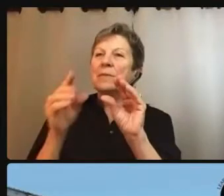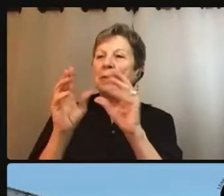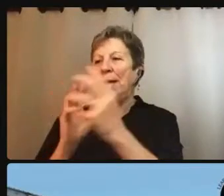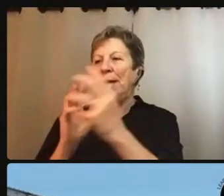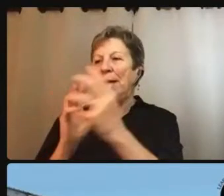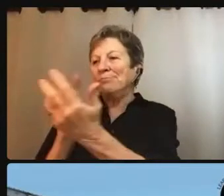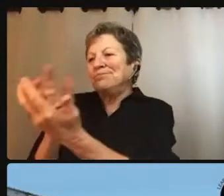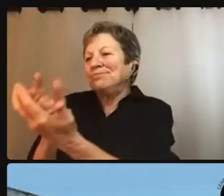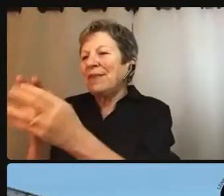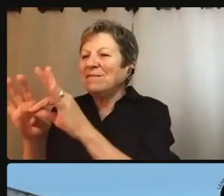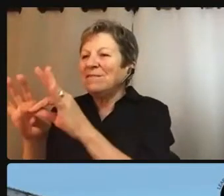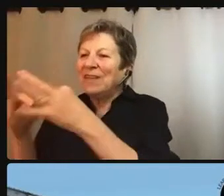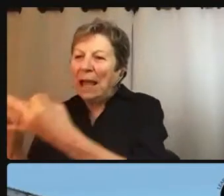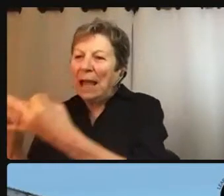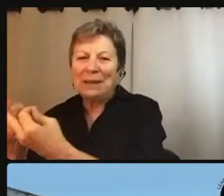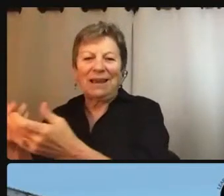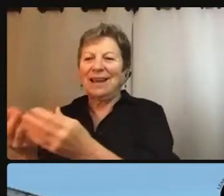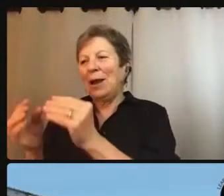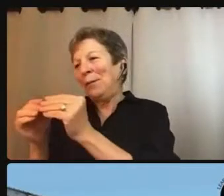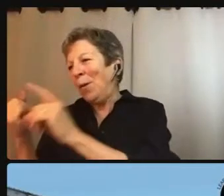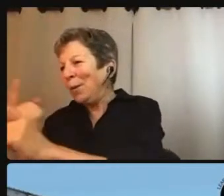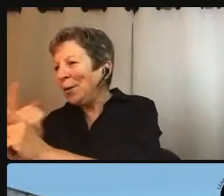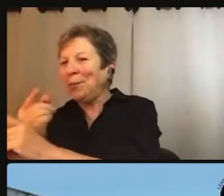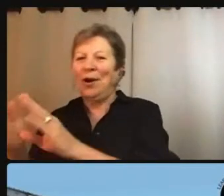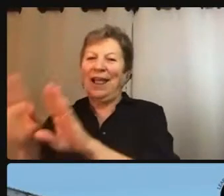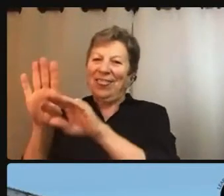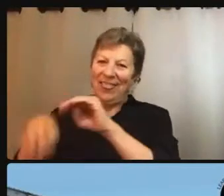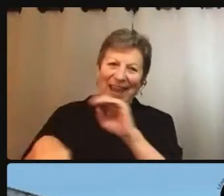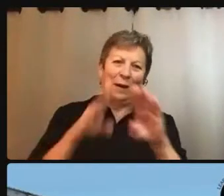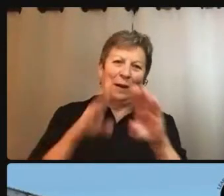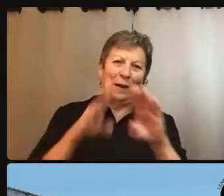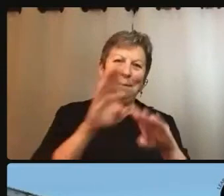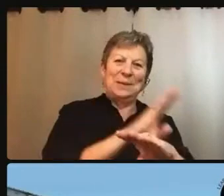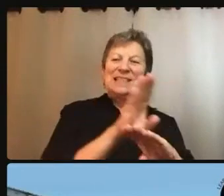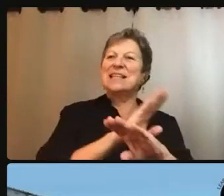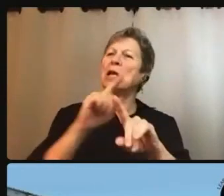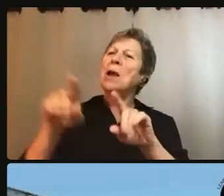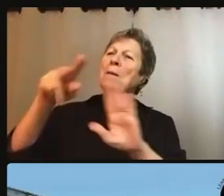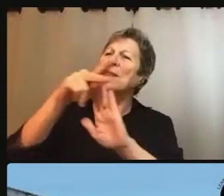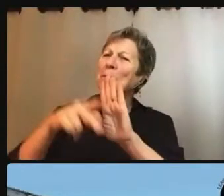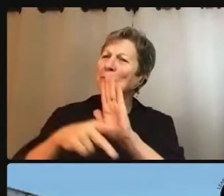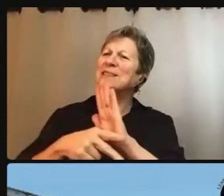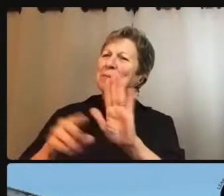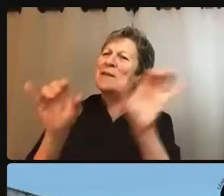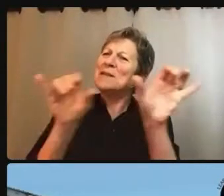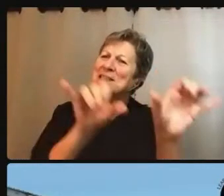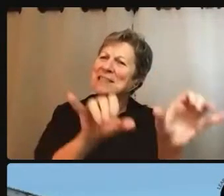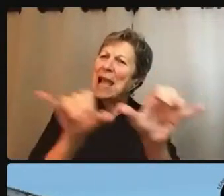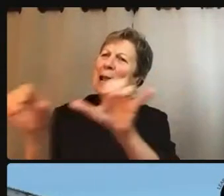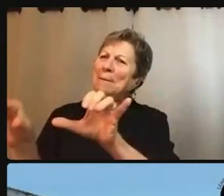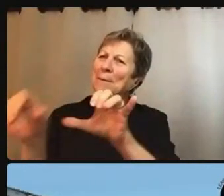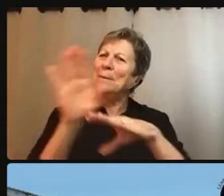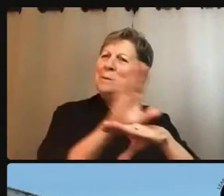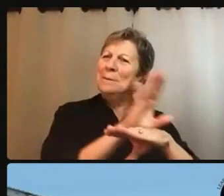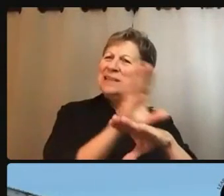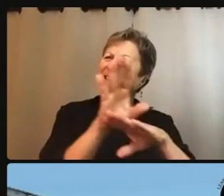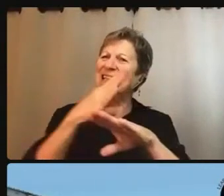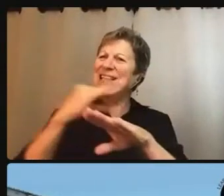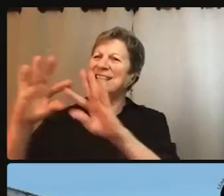AND BEING MORE APPROPRIATE TO A PERSONAL LEVEL COMPARED TO A